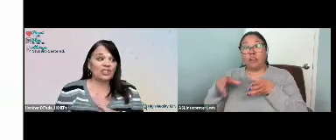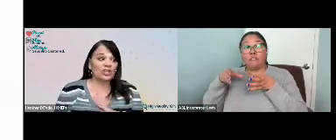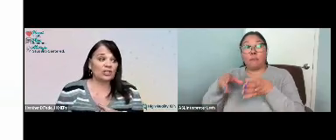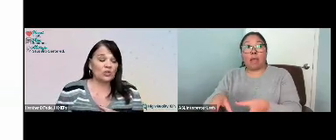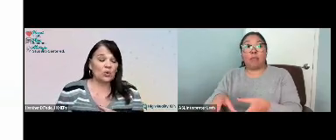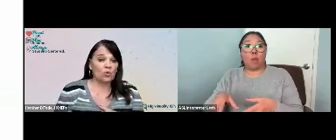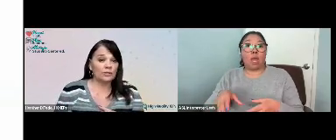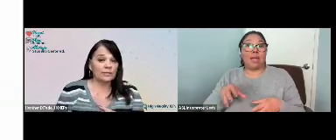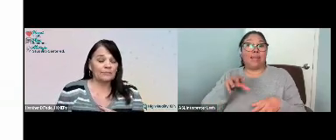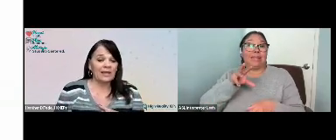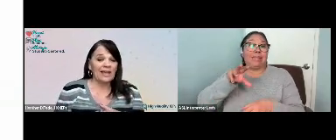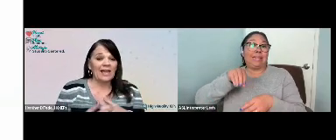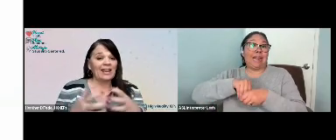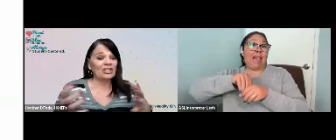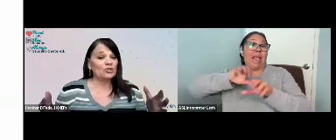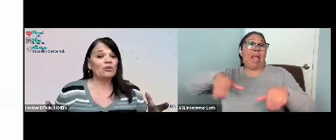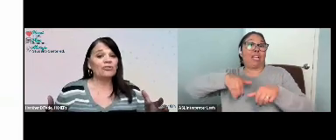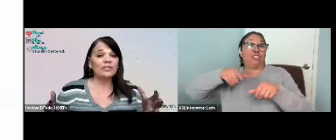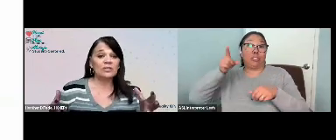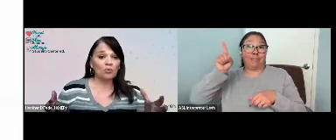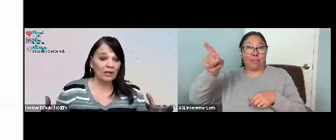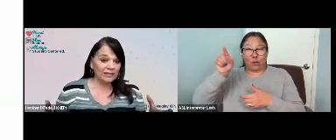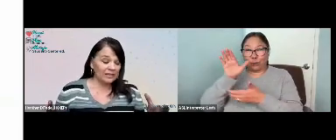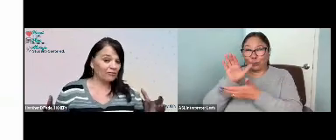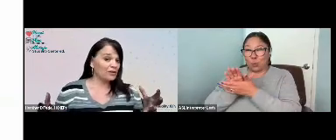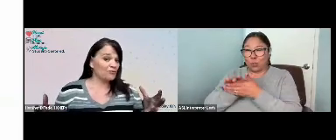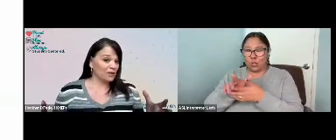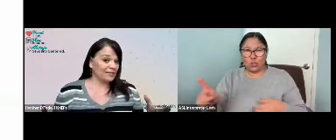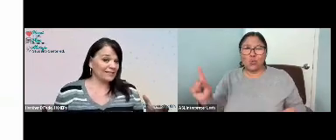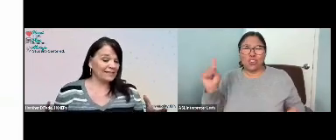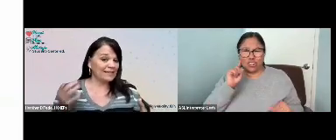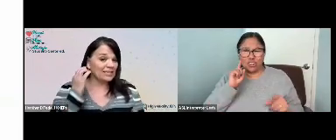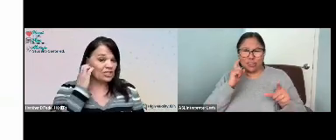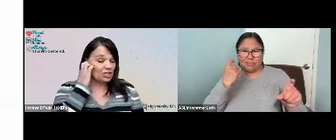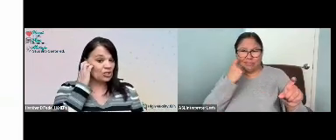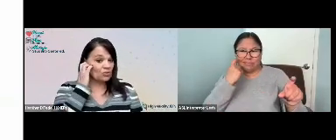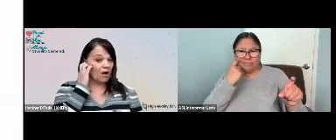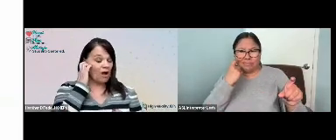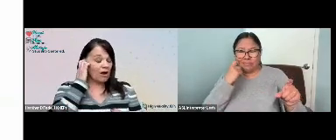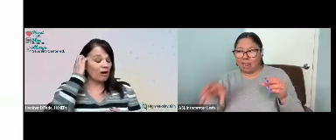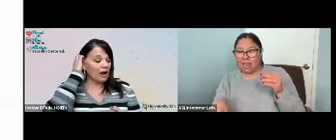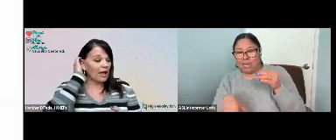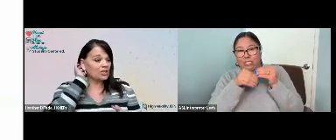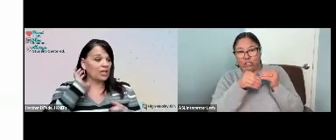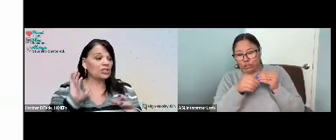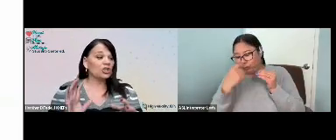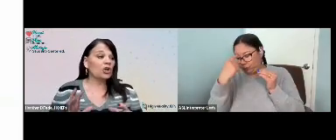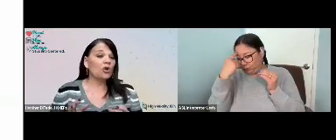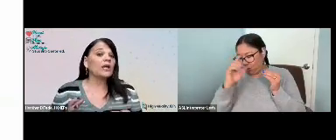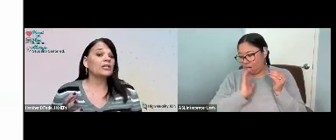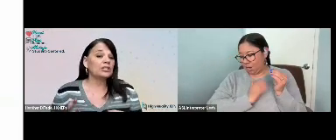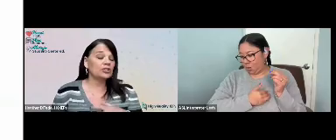in action in schools. And as you heard, this is a relatively recent addition to our education code.